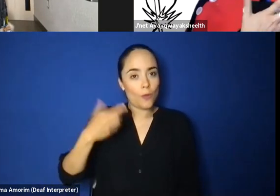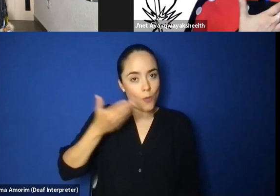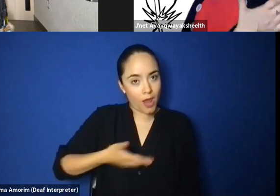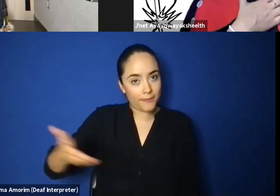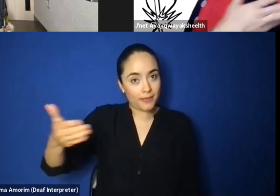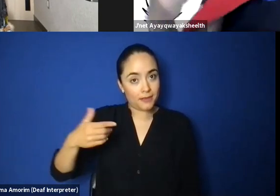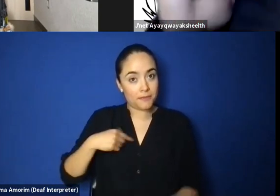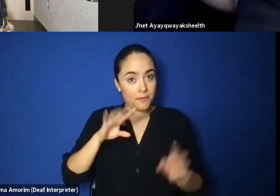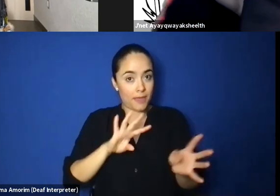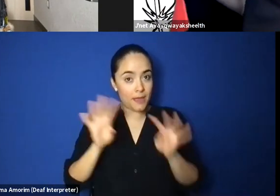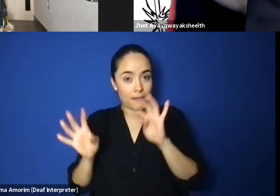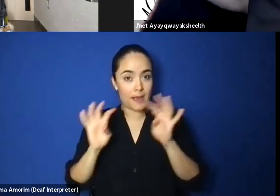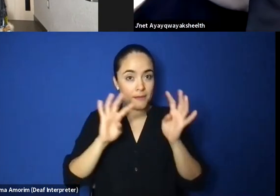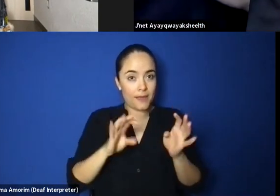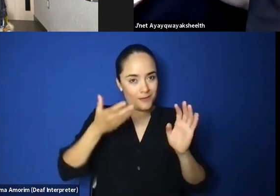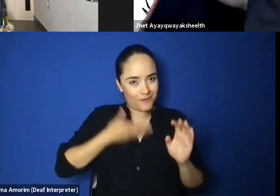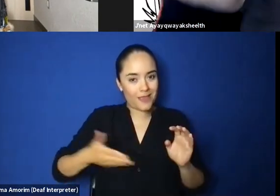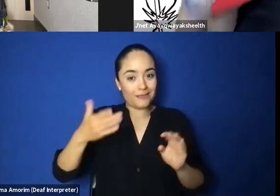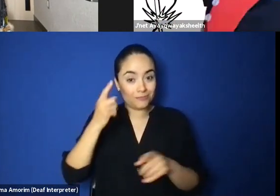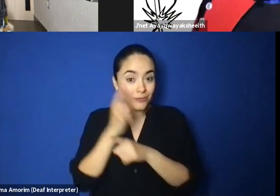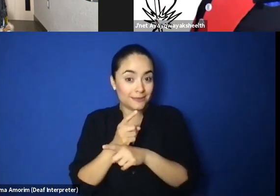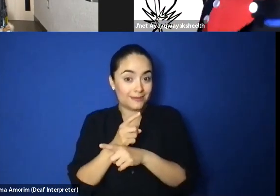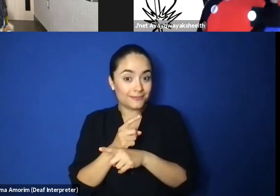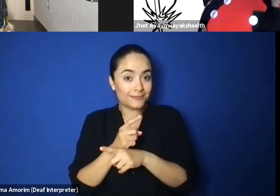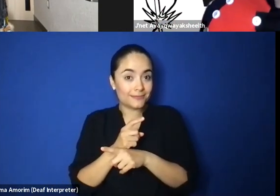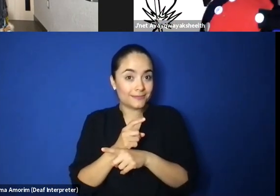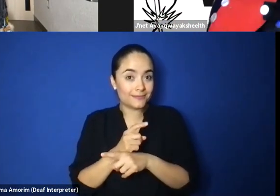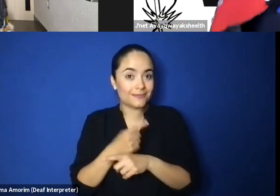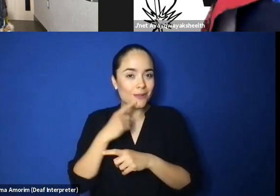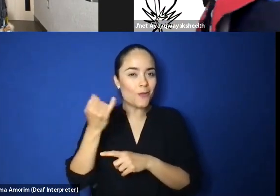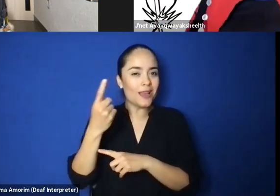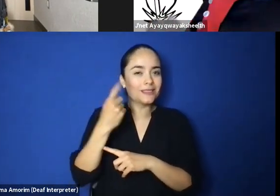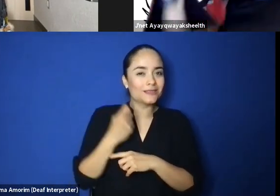if, you know, if people were welcome at powwows, and intertribal is one of the best times